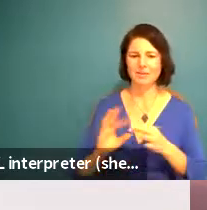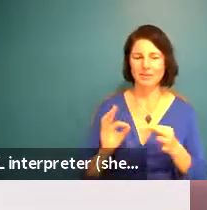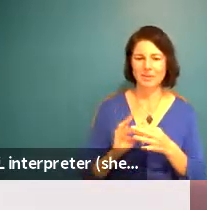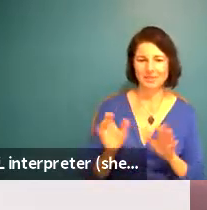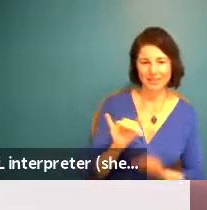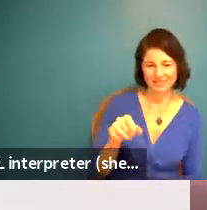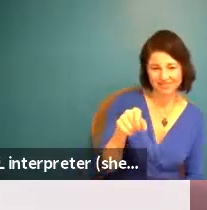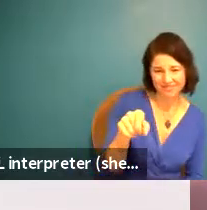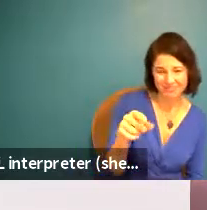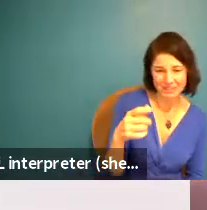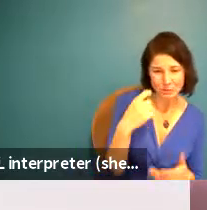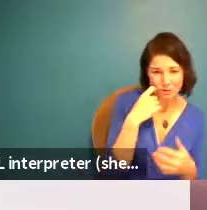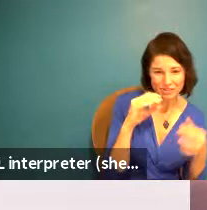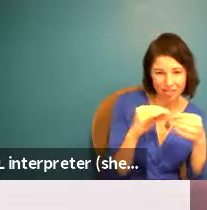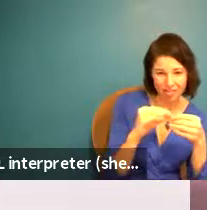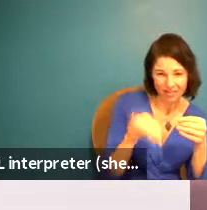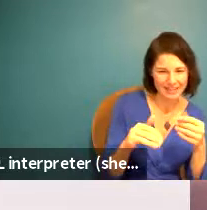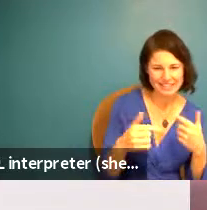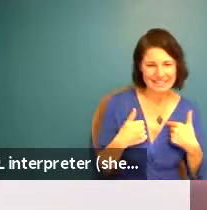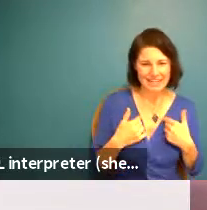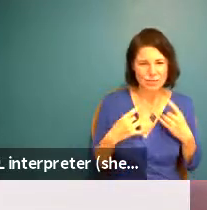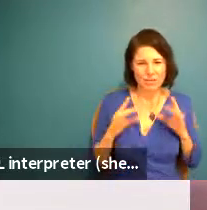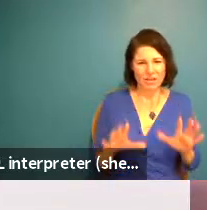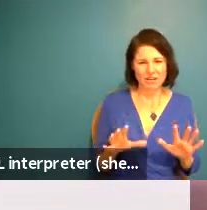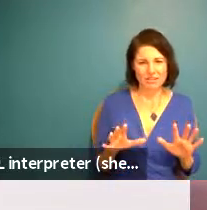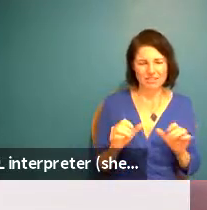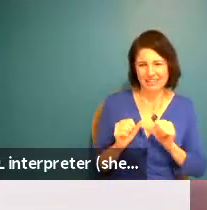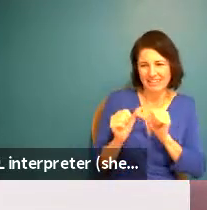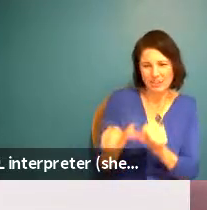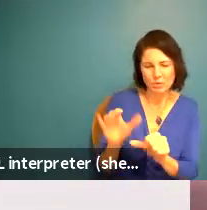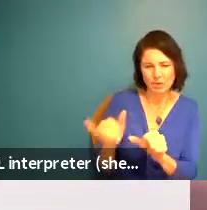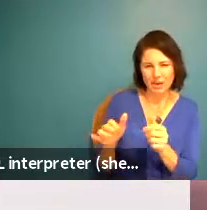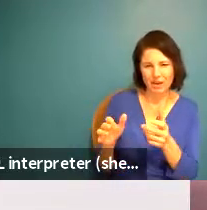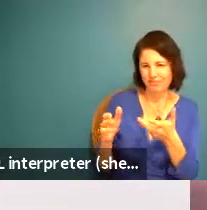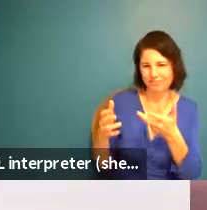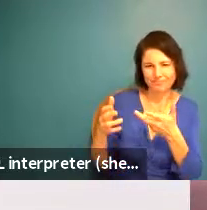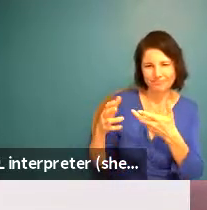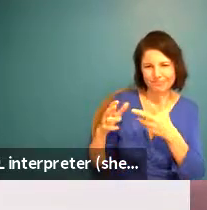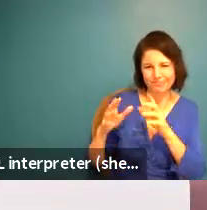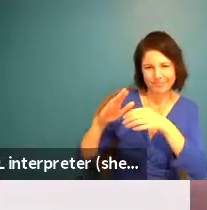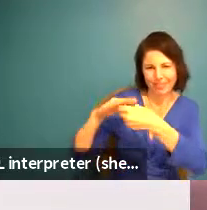that because it perpetuates oppression against trans people, you know, try to make up more about you and not so much like you're